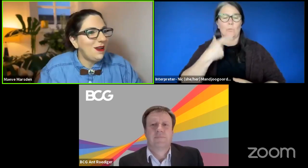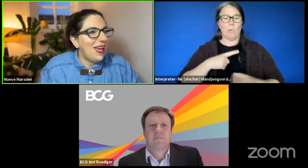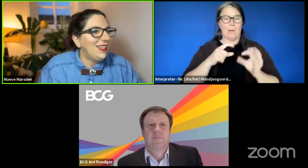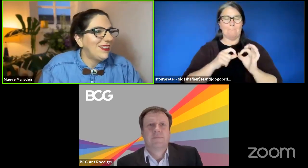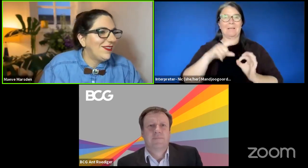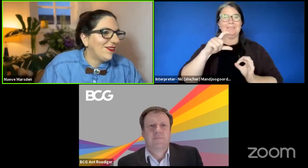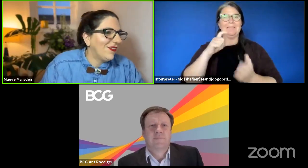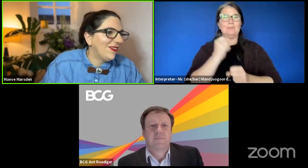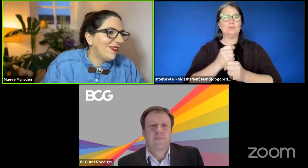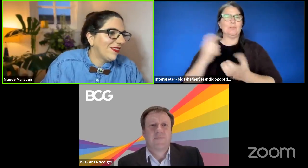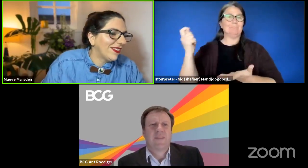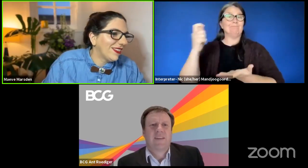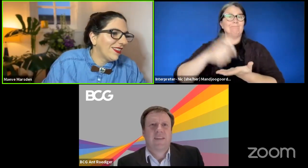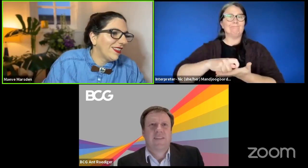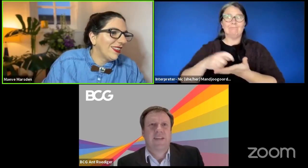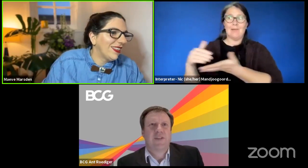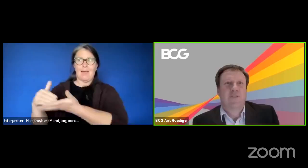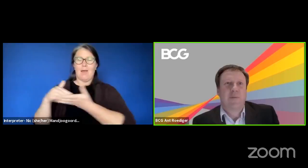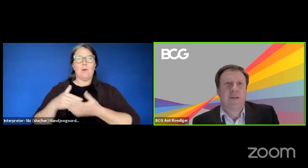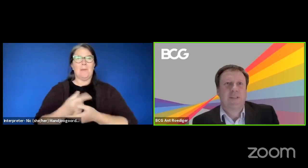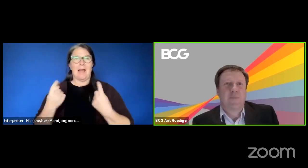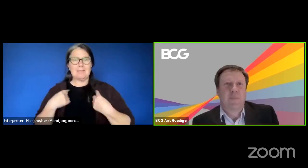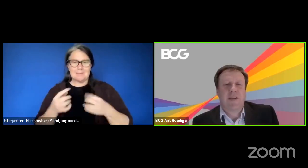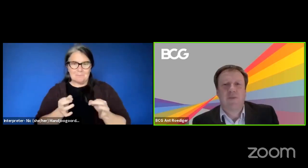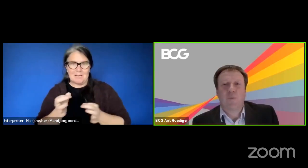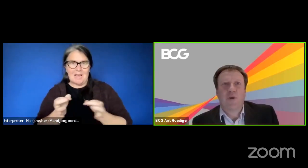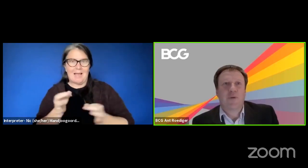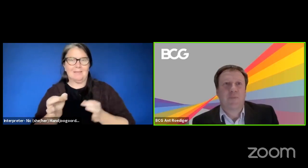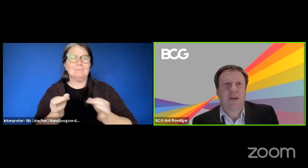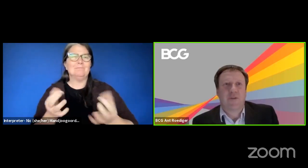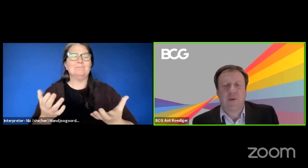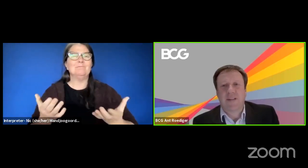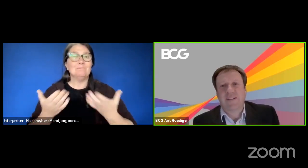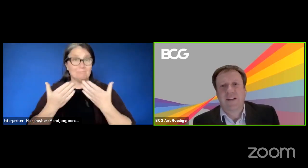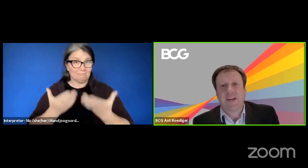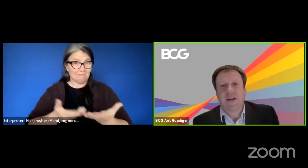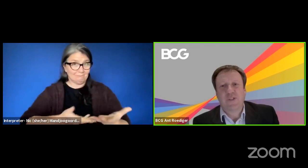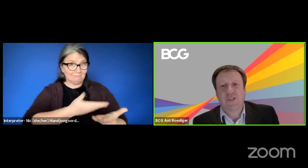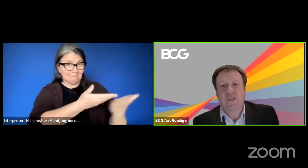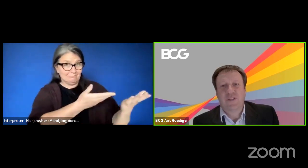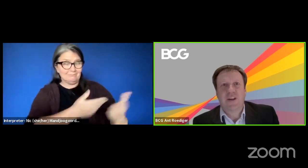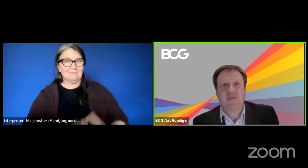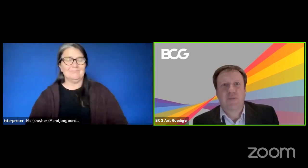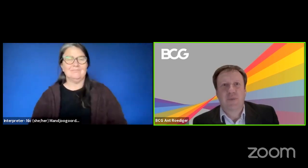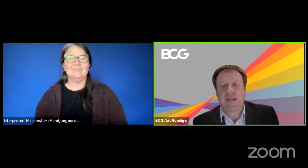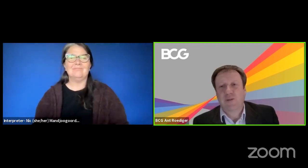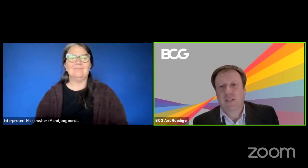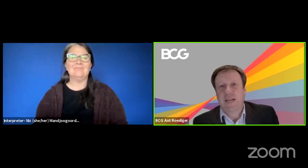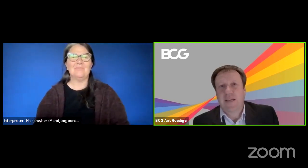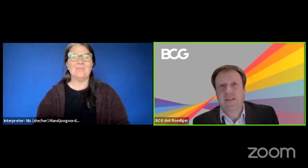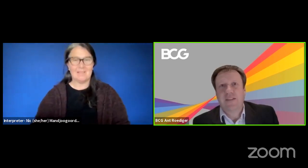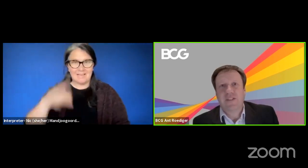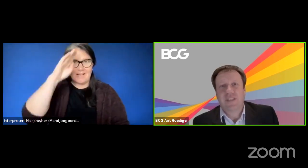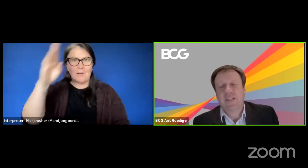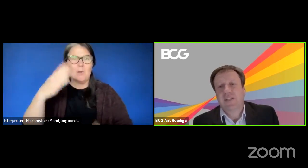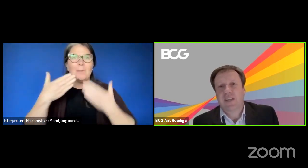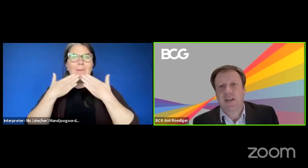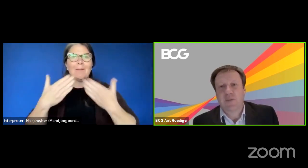and the bay CJ pride group and the bay CJ pride group who assisted with planning over to planning, over to you and. thank thank you very much Maven thank you very much, Maven Welcome everyone, I come to you, too